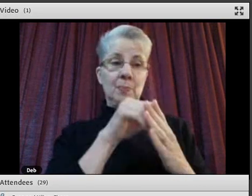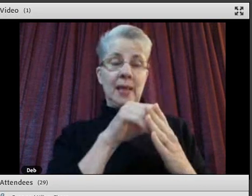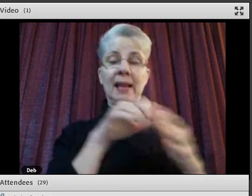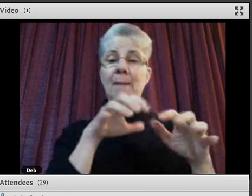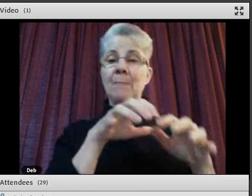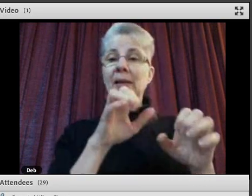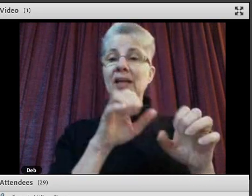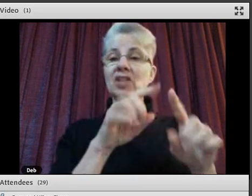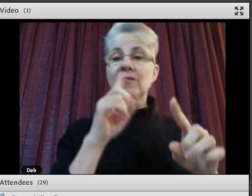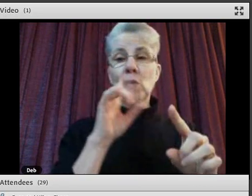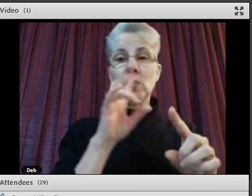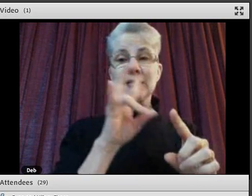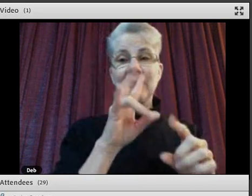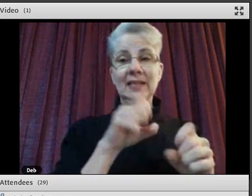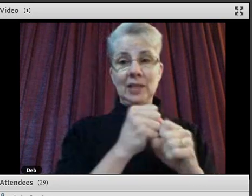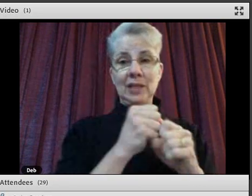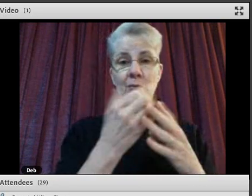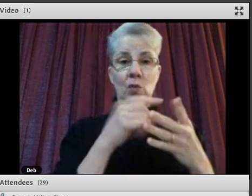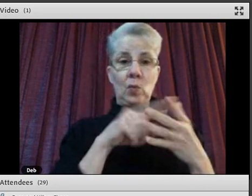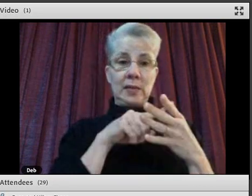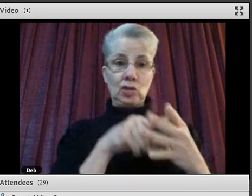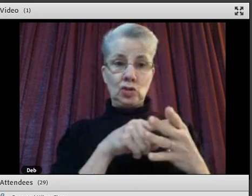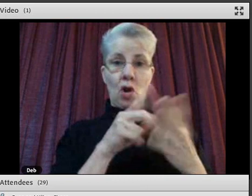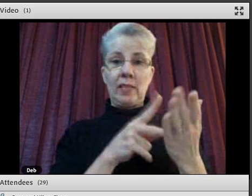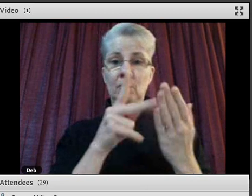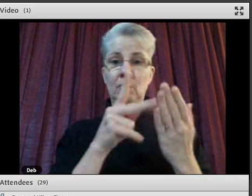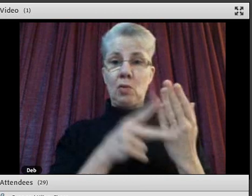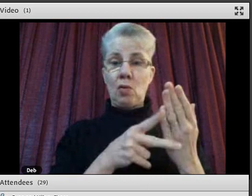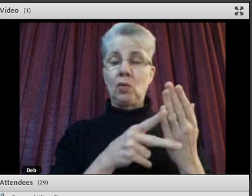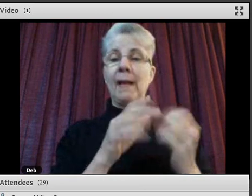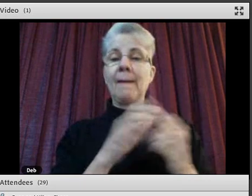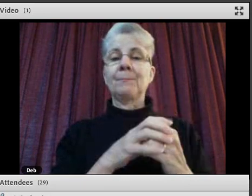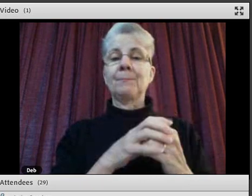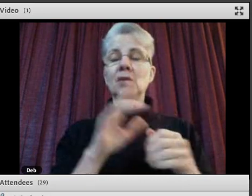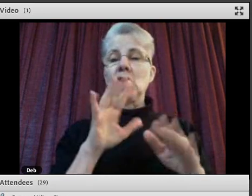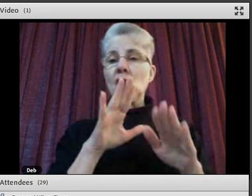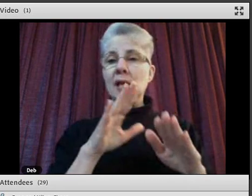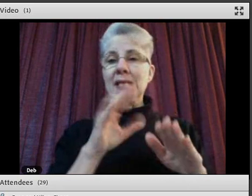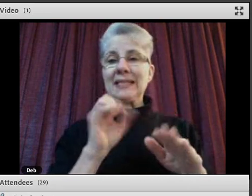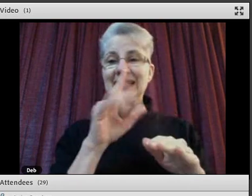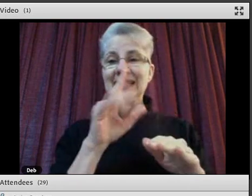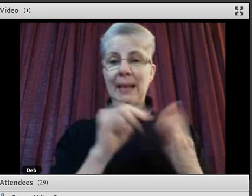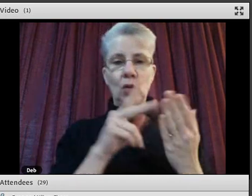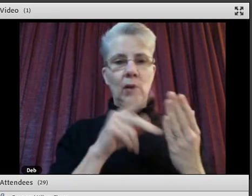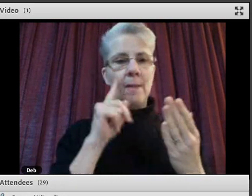before we started Full S.T.E.A.M. Ahead. His great S.T.E.A.M. curriculum won the Golden Apple,